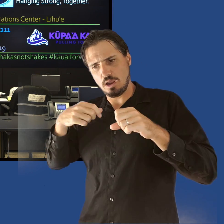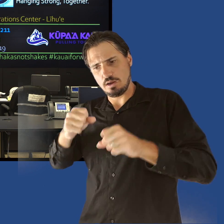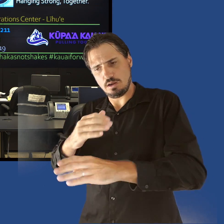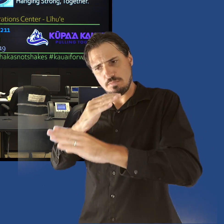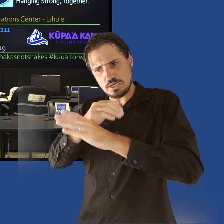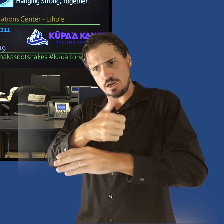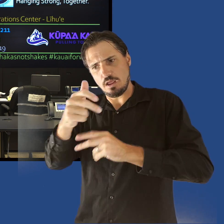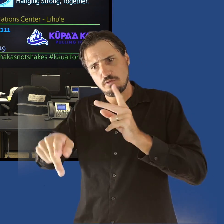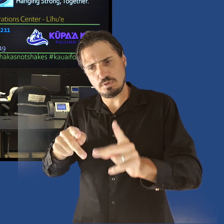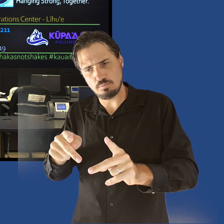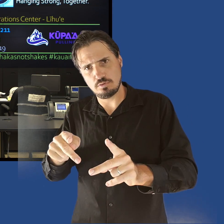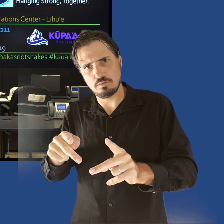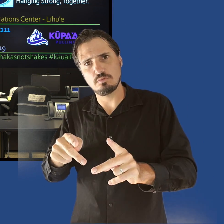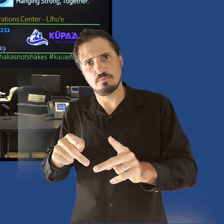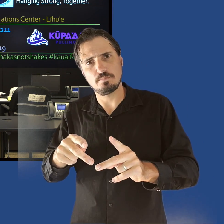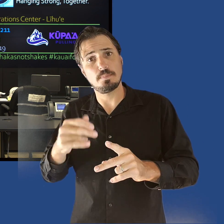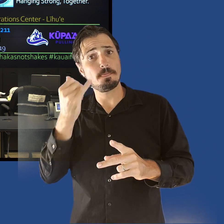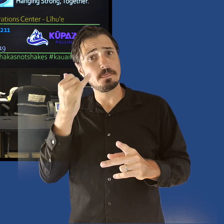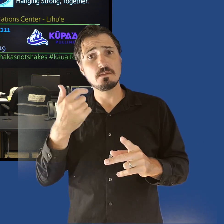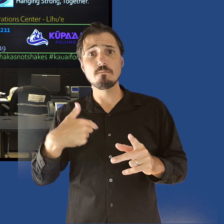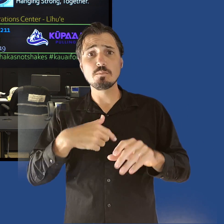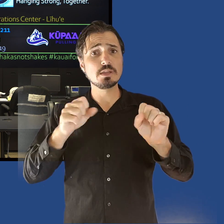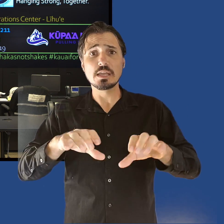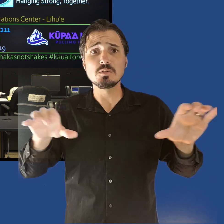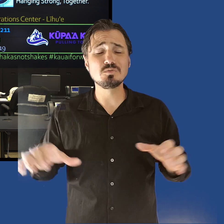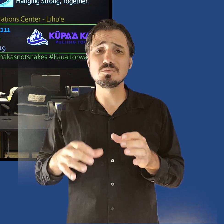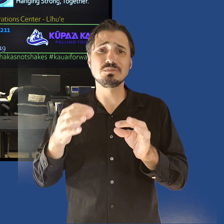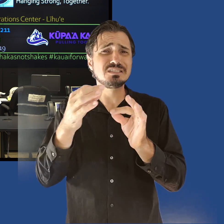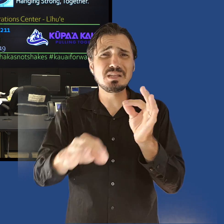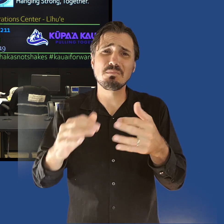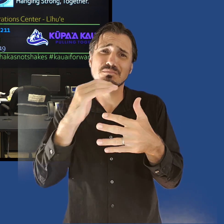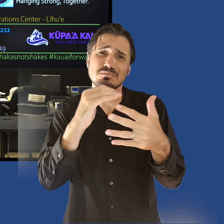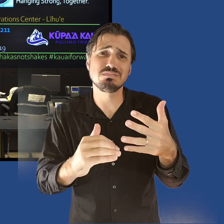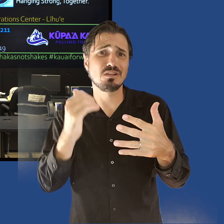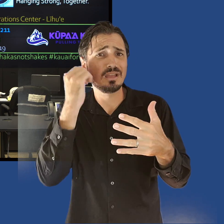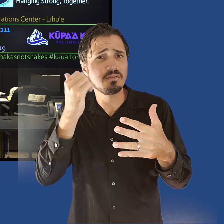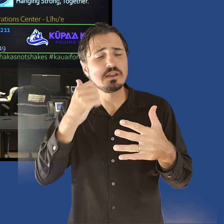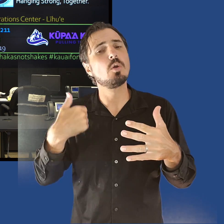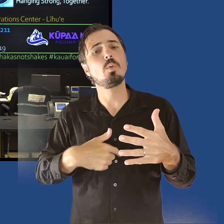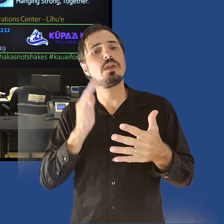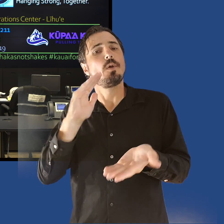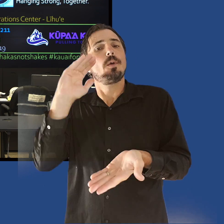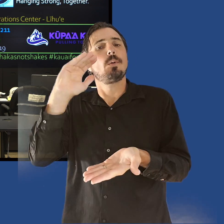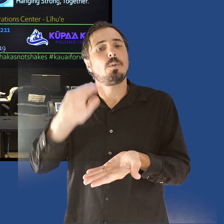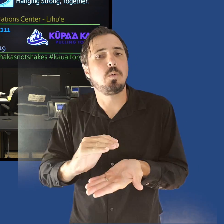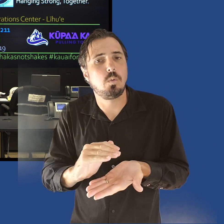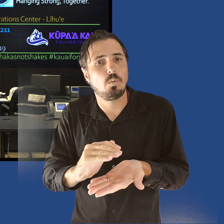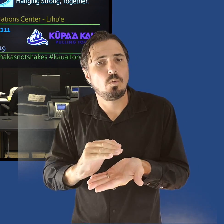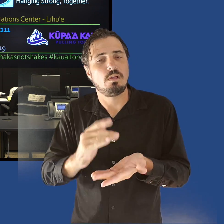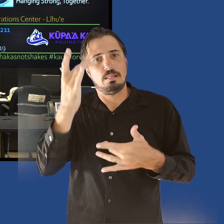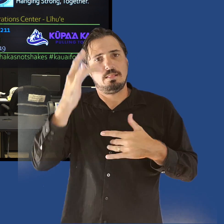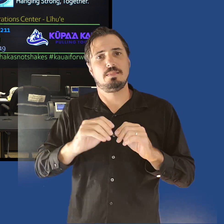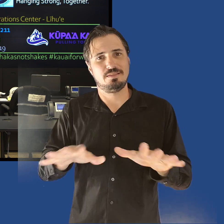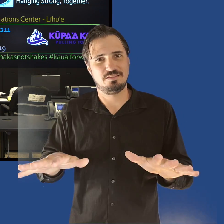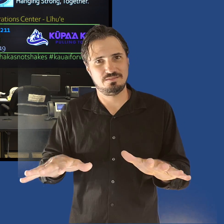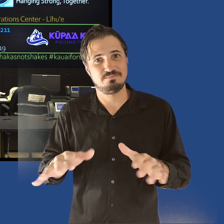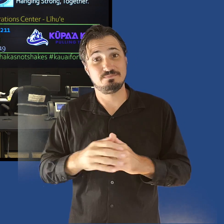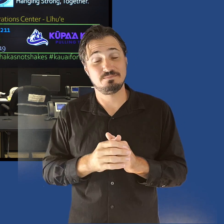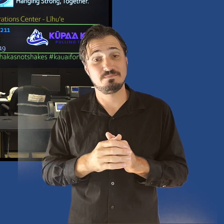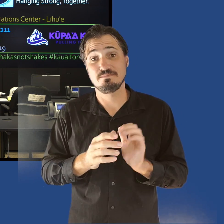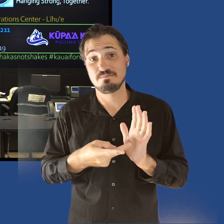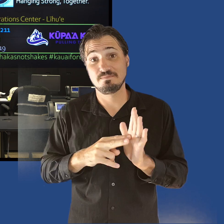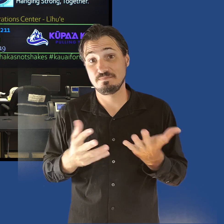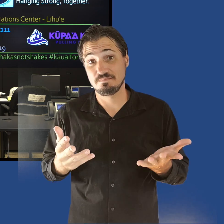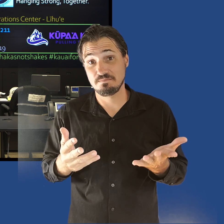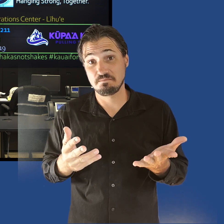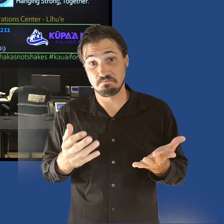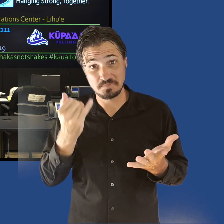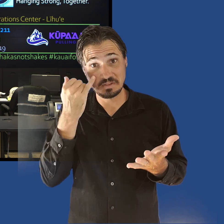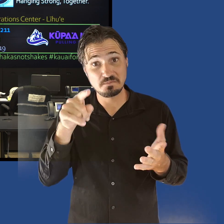If we continue to practice VERY simple behaviors in our daily lives, we can help mitigate the risk of our exposure. This means…